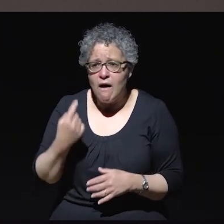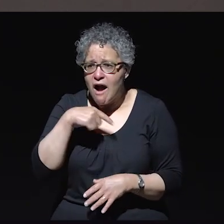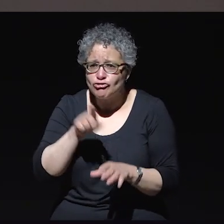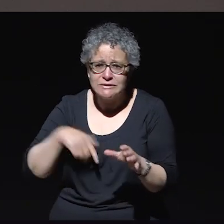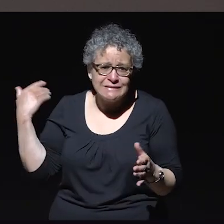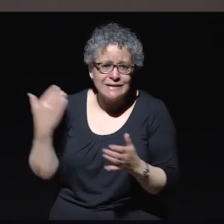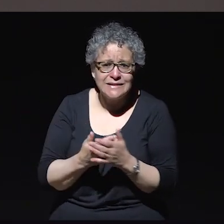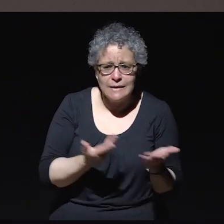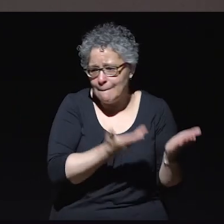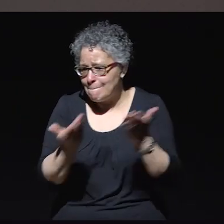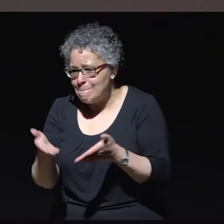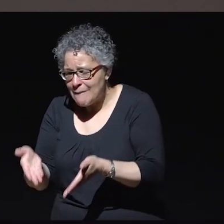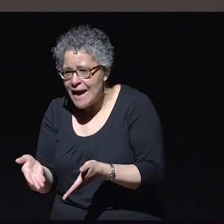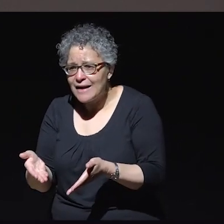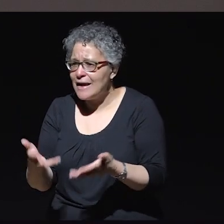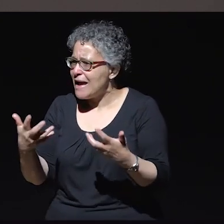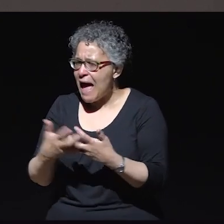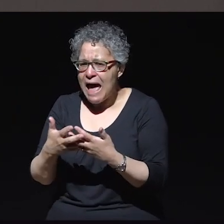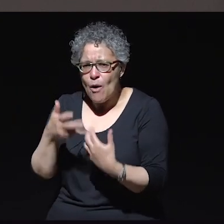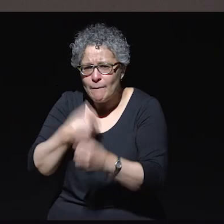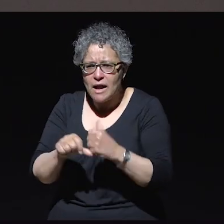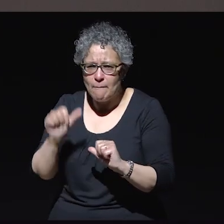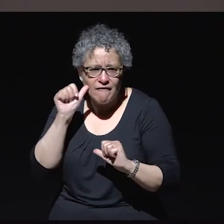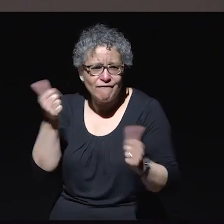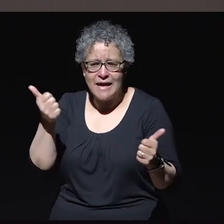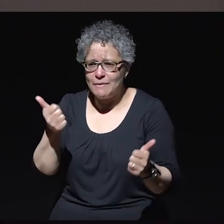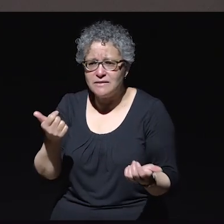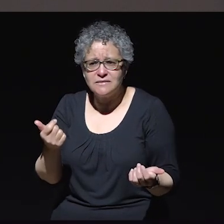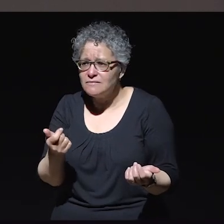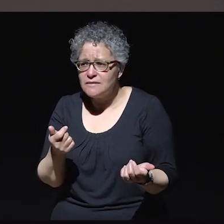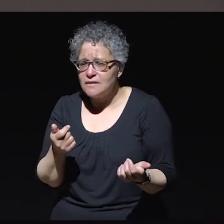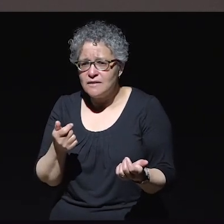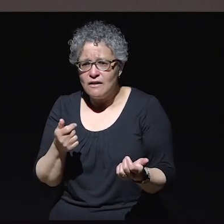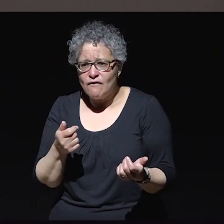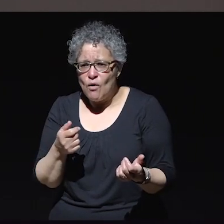how on earth did this painting become so famous? And what did it do to the likes of Reynolds and Gainsborough